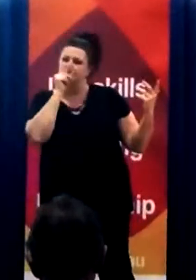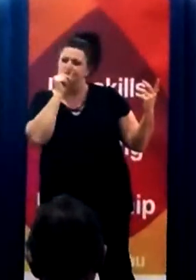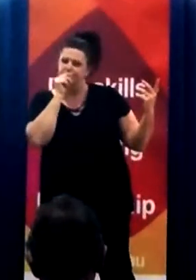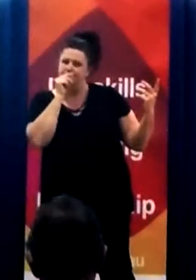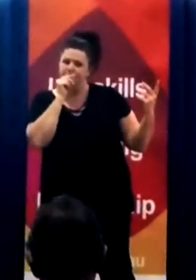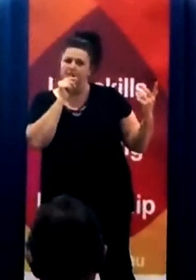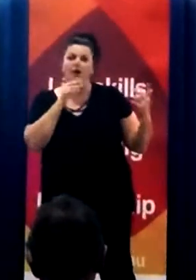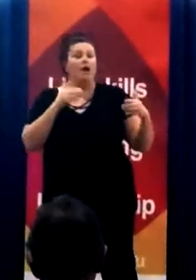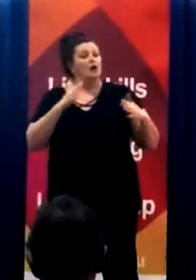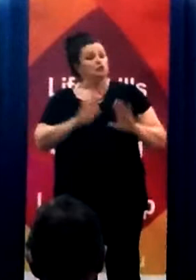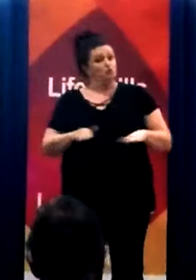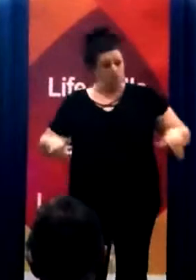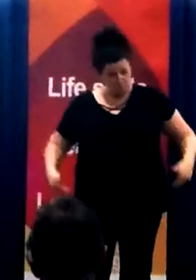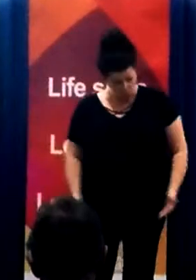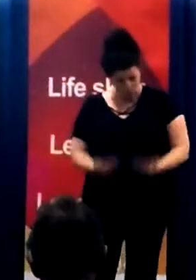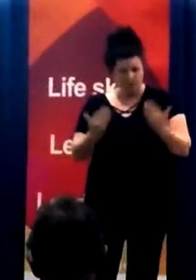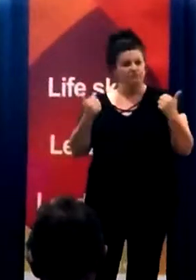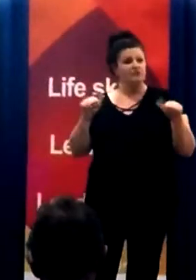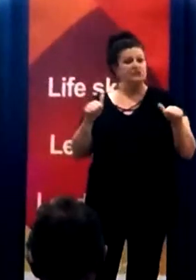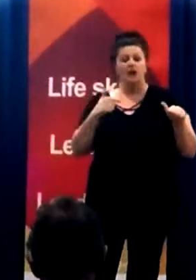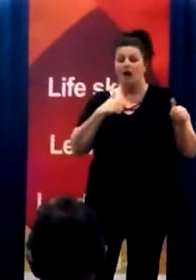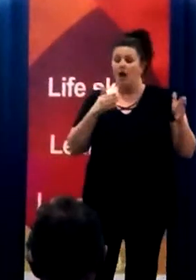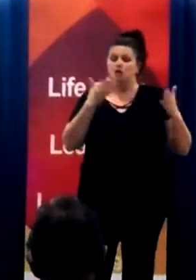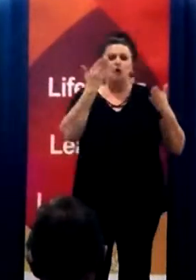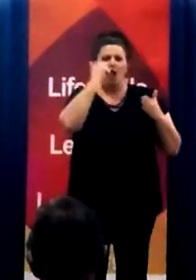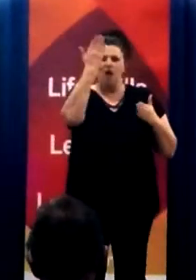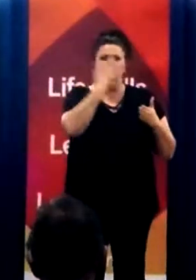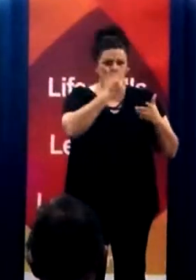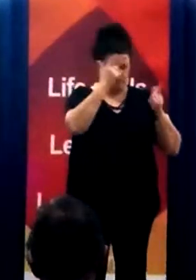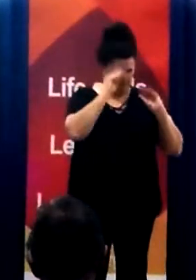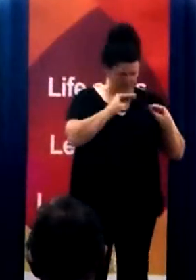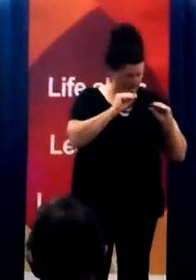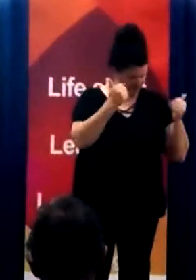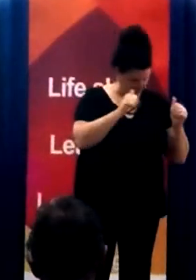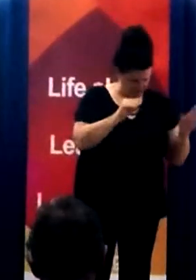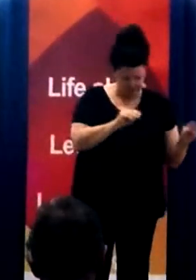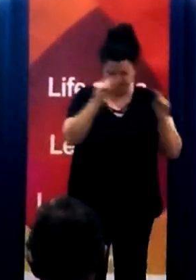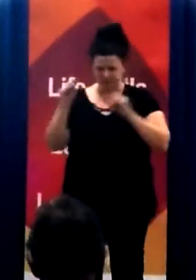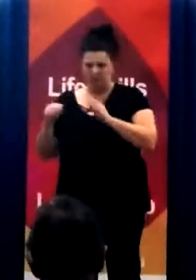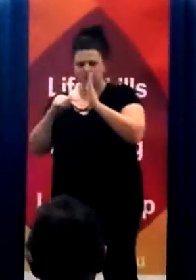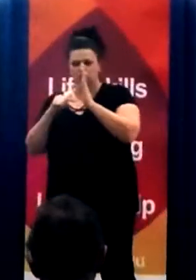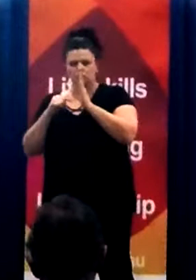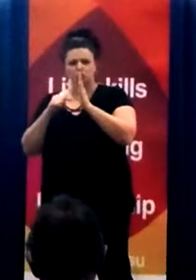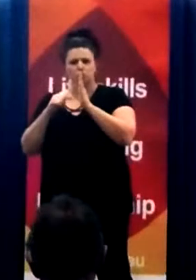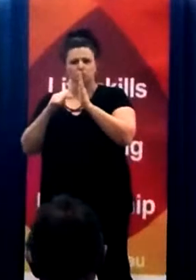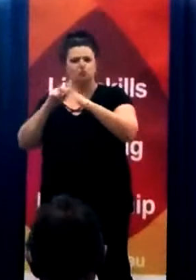After my children were born, I moved from teaching in high schools to teaching in tertiary institutions.